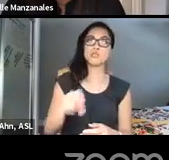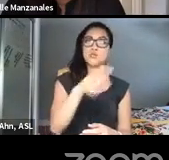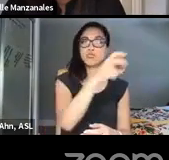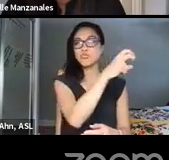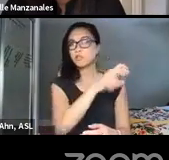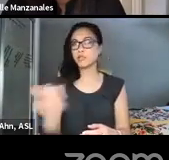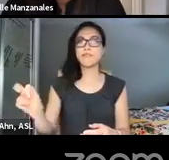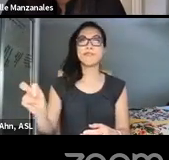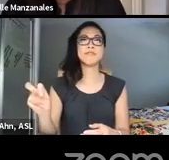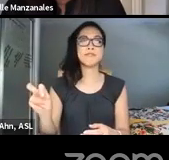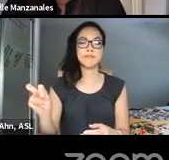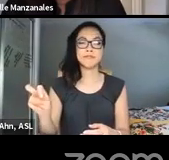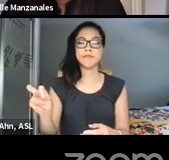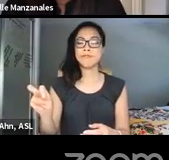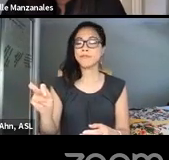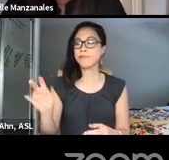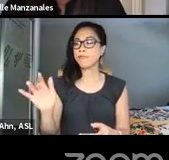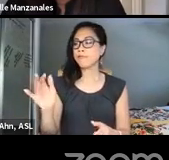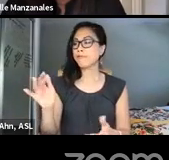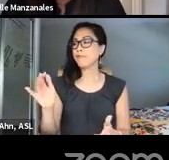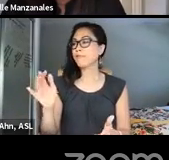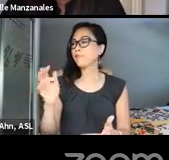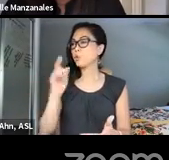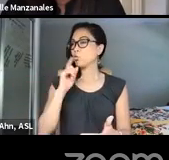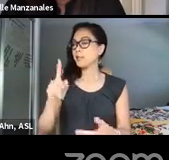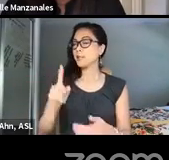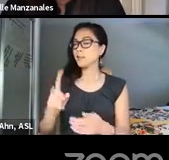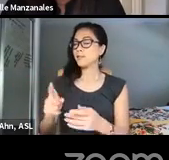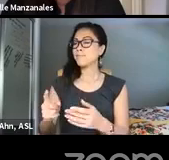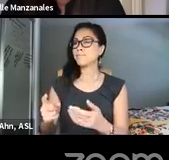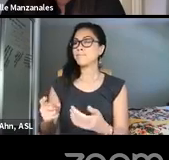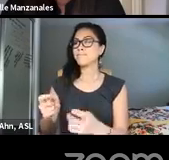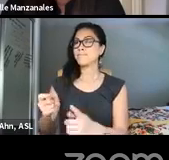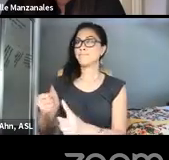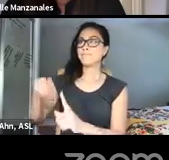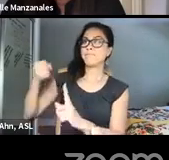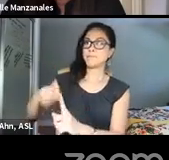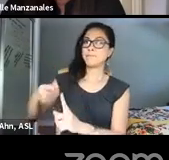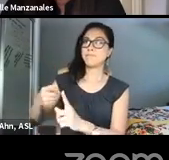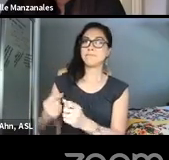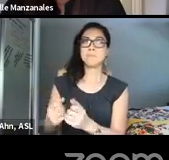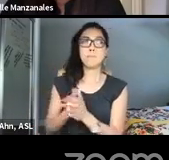from across the world with that program. We found that now more than ever,